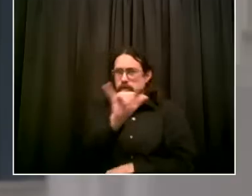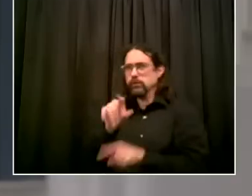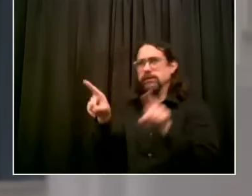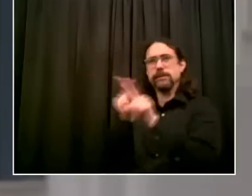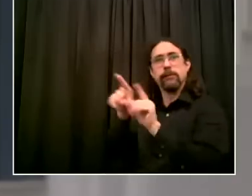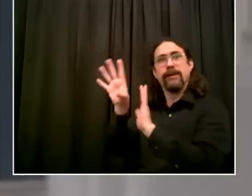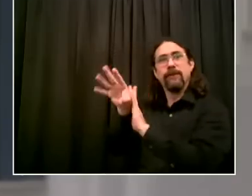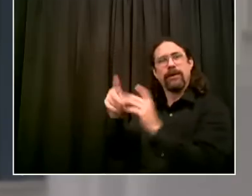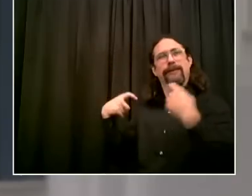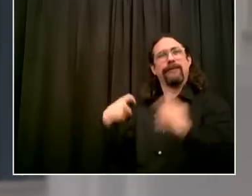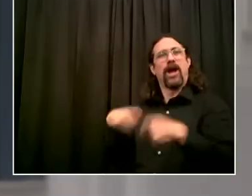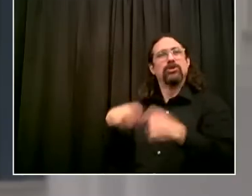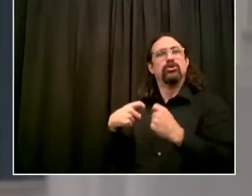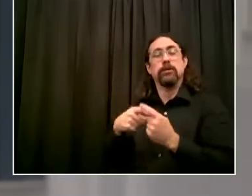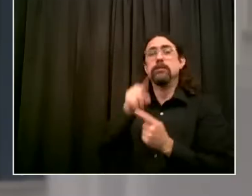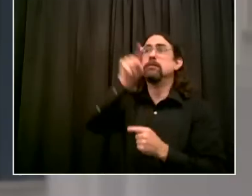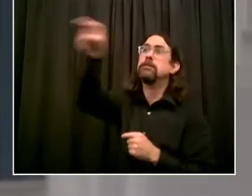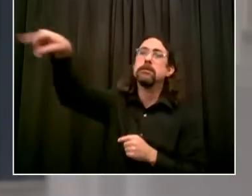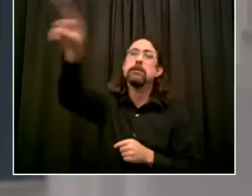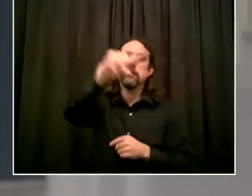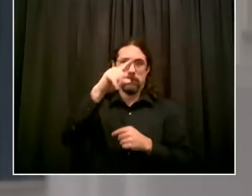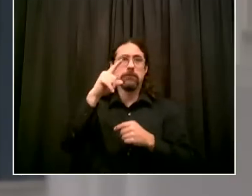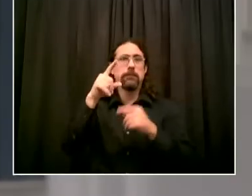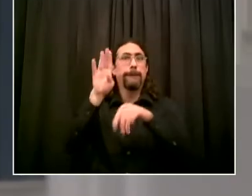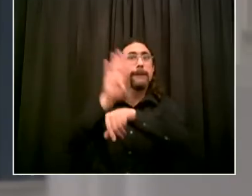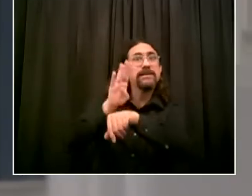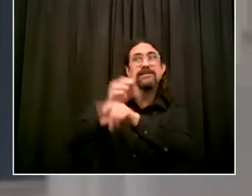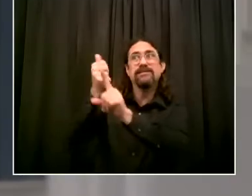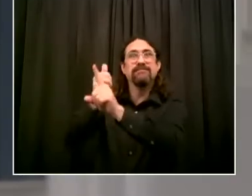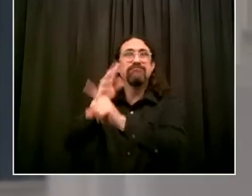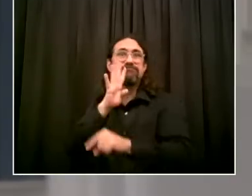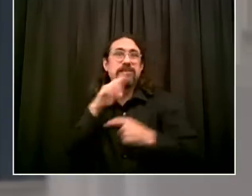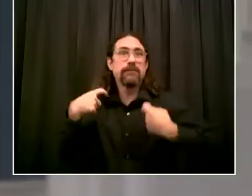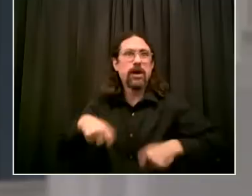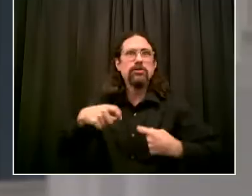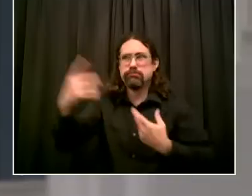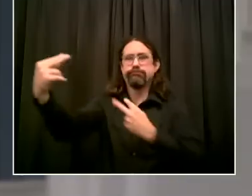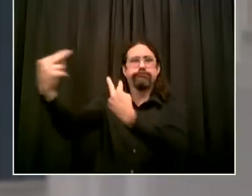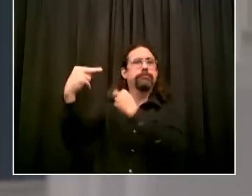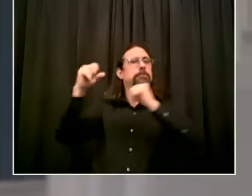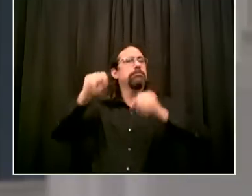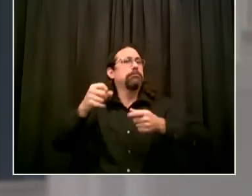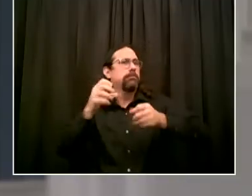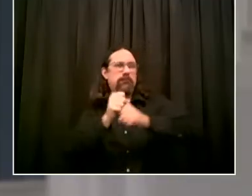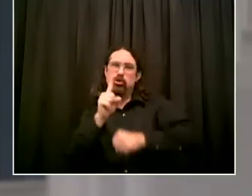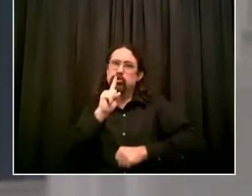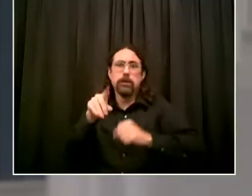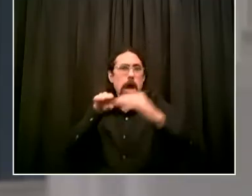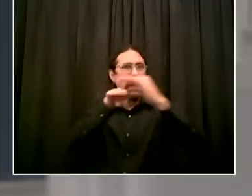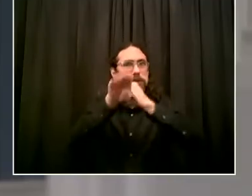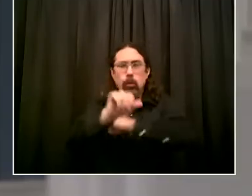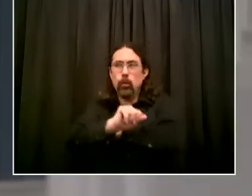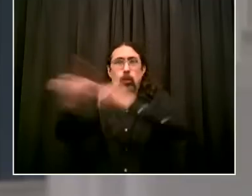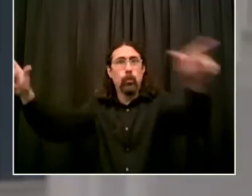MANY OF THEM COULD USE AN INFUSION OF CASH. WE ARE DDNOIG THAT THROUGH THE HOTLINE. AND ALSO TO NAVIGATE E THE